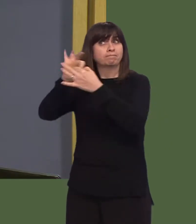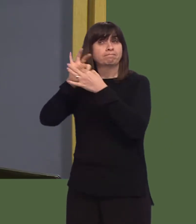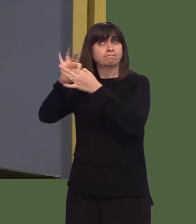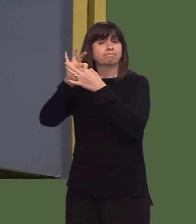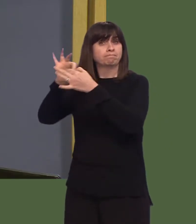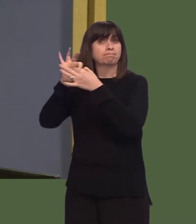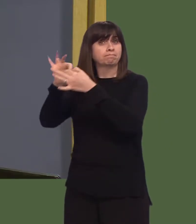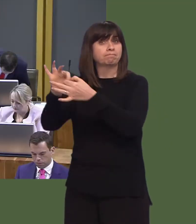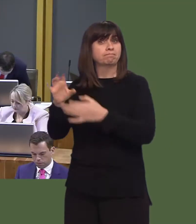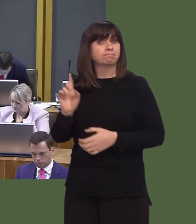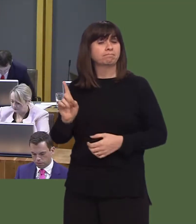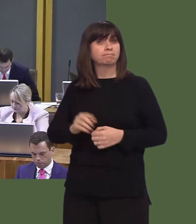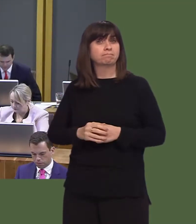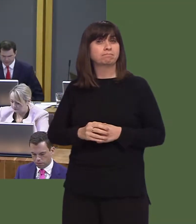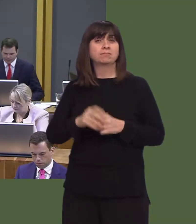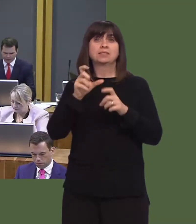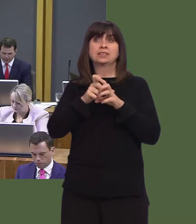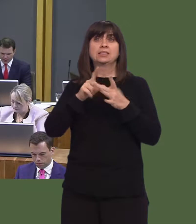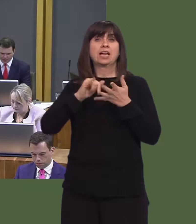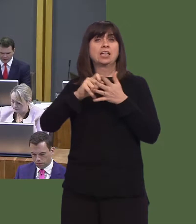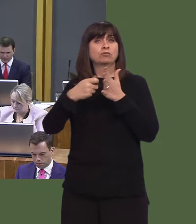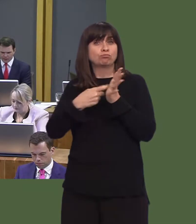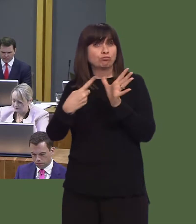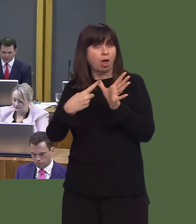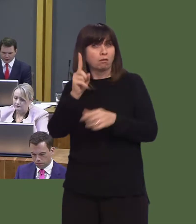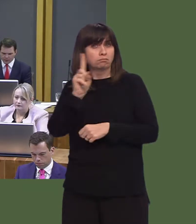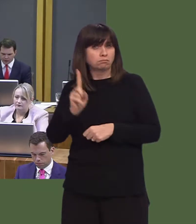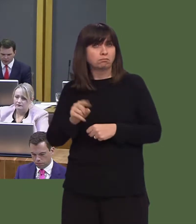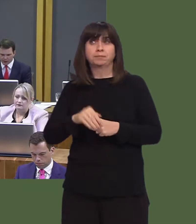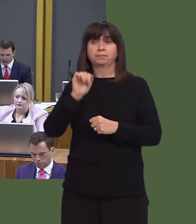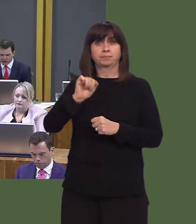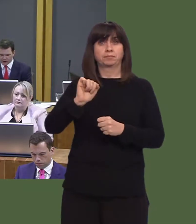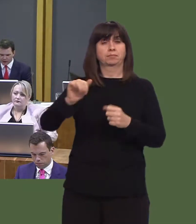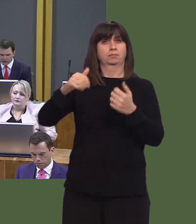OAQ51929 Carwyn Jones AM: Diaspora communities play an important role in promoting Wales overseas.